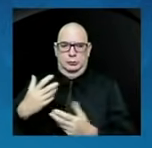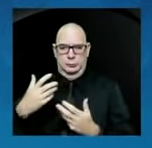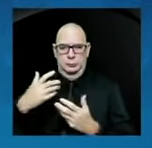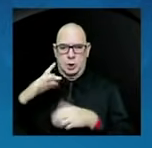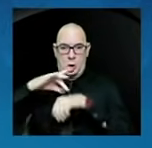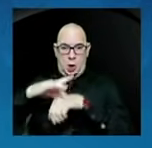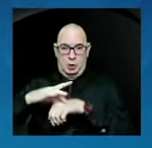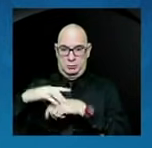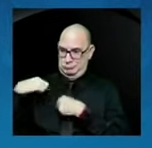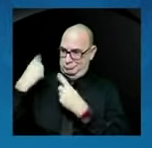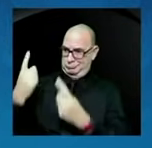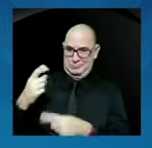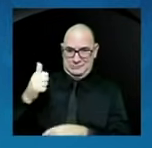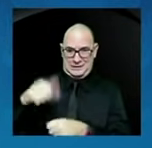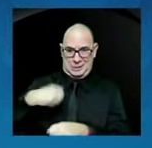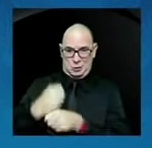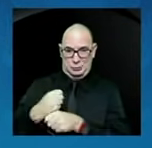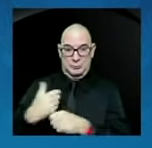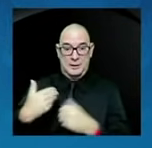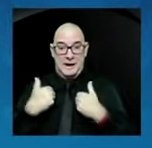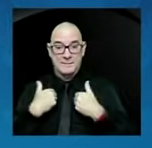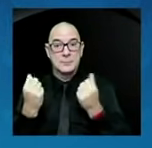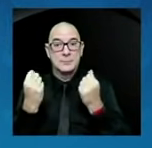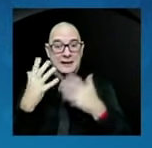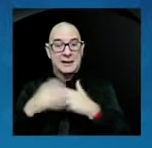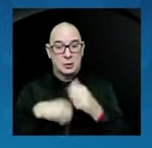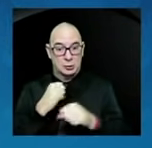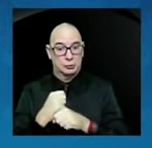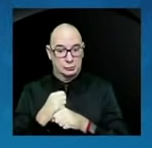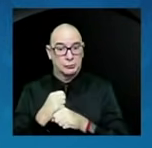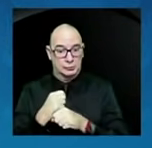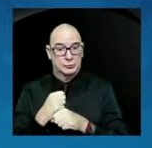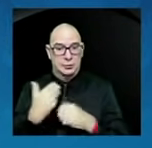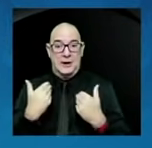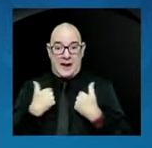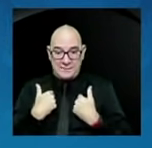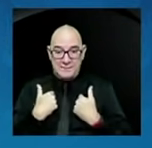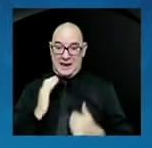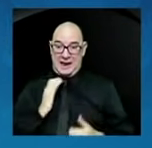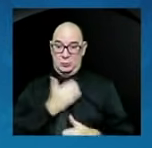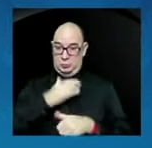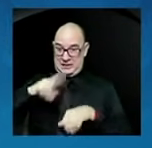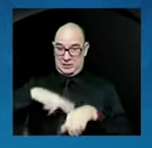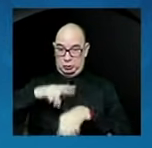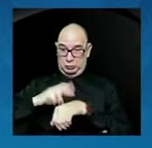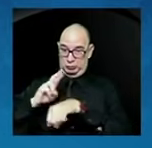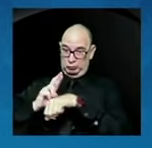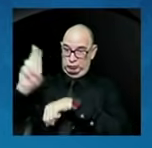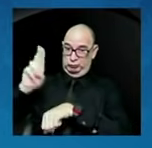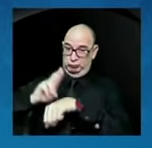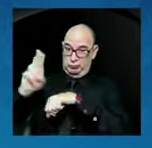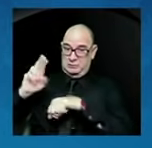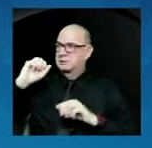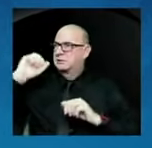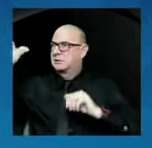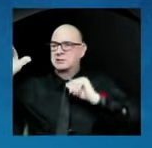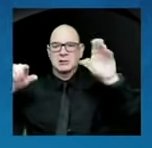AND THE DECADES SINCE OUR NATION